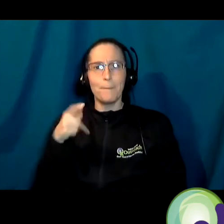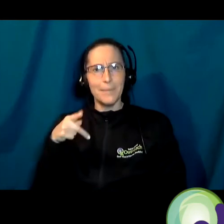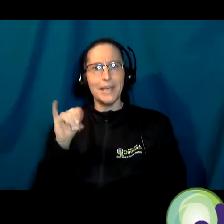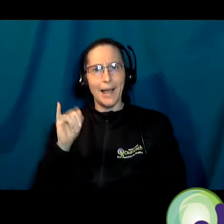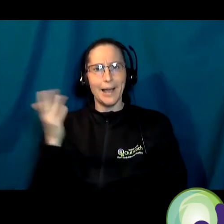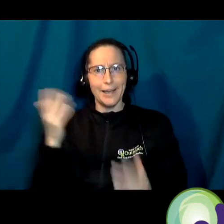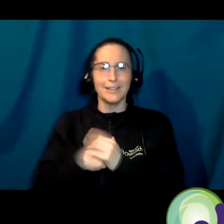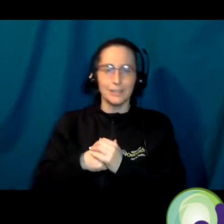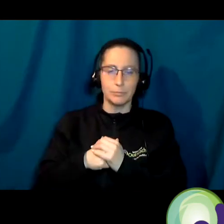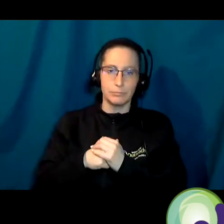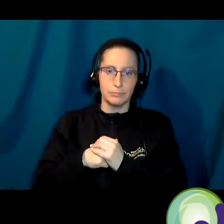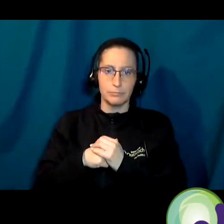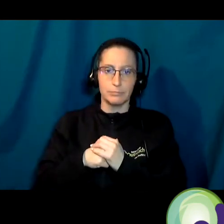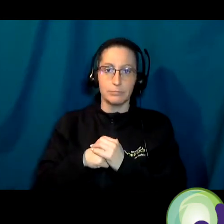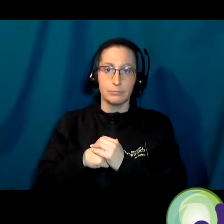Anna Marie: So at one point in time,